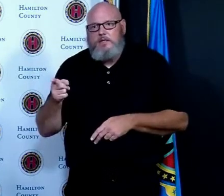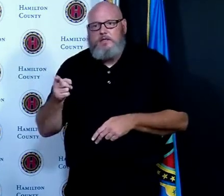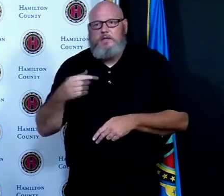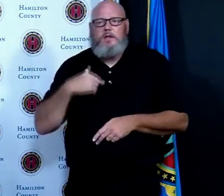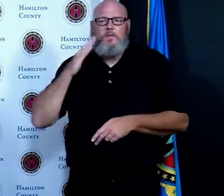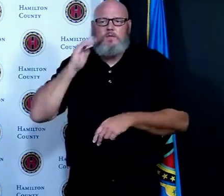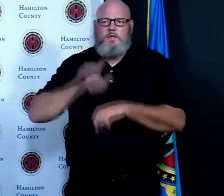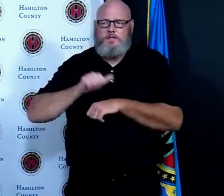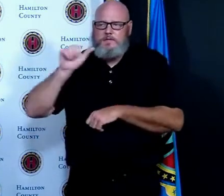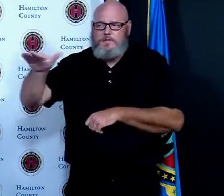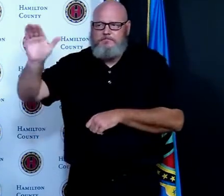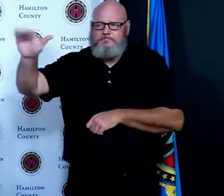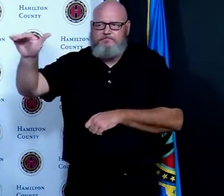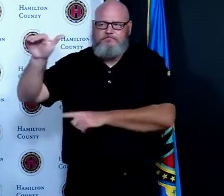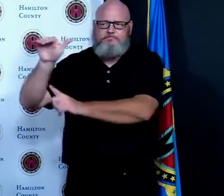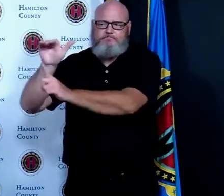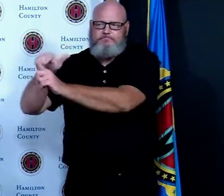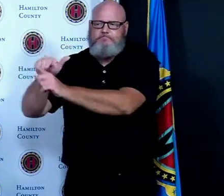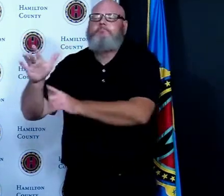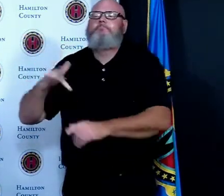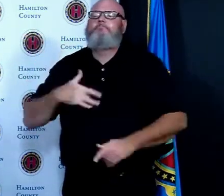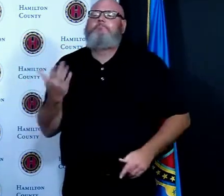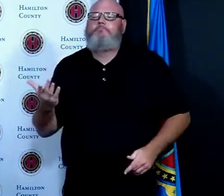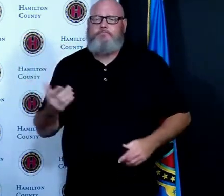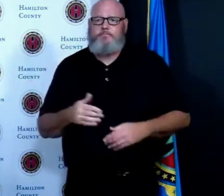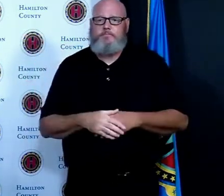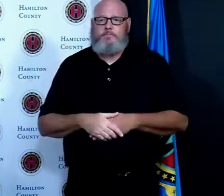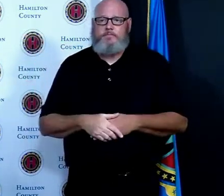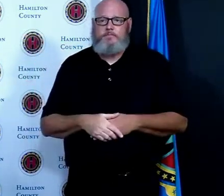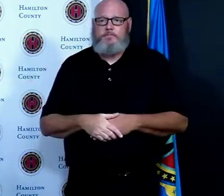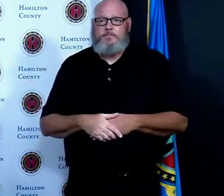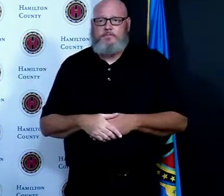individuals make the decision not to patronize those businesses and to make sure that they know